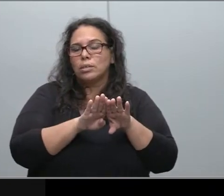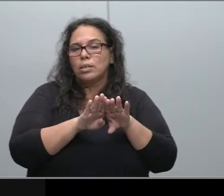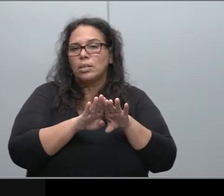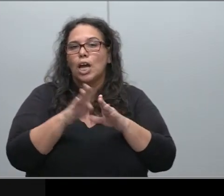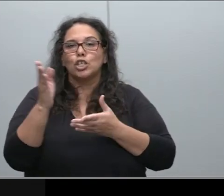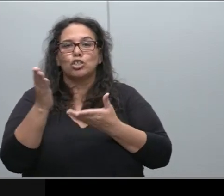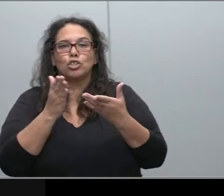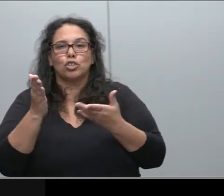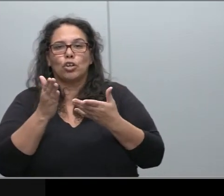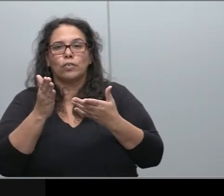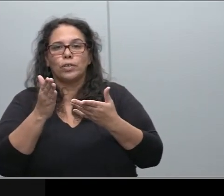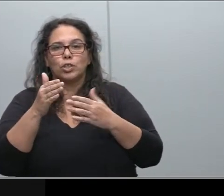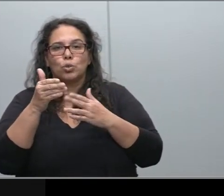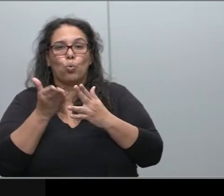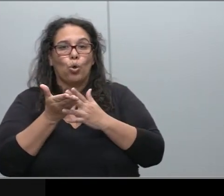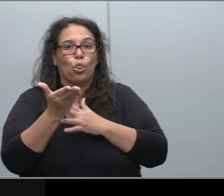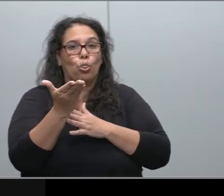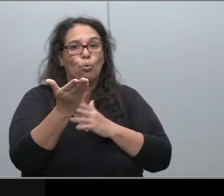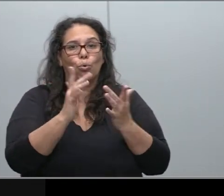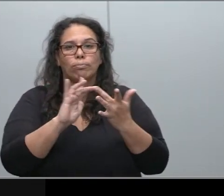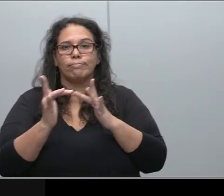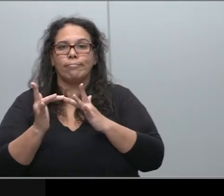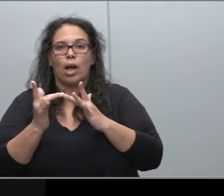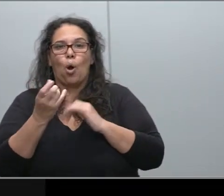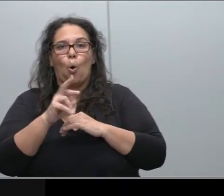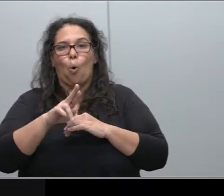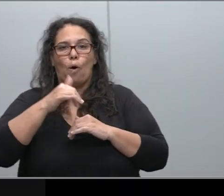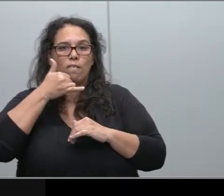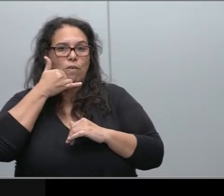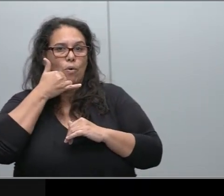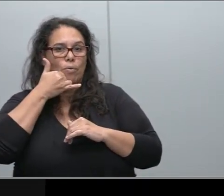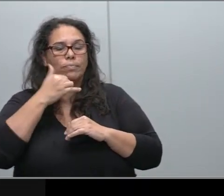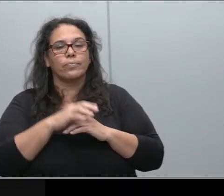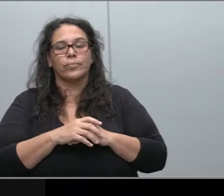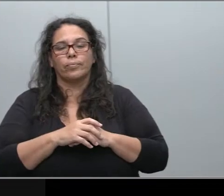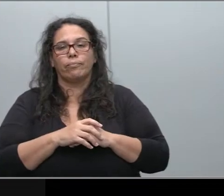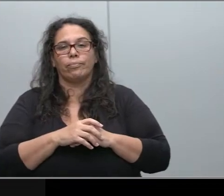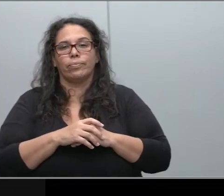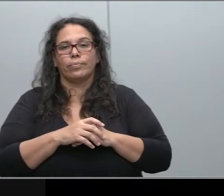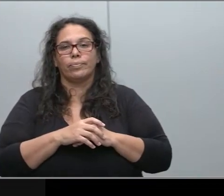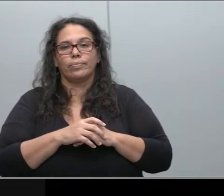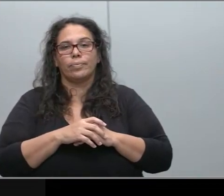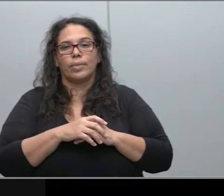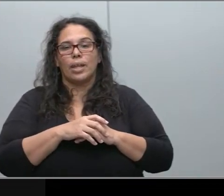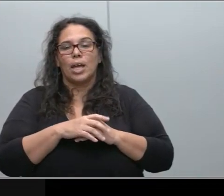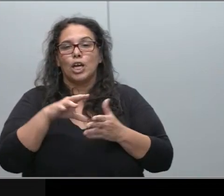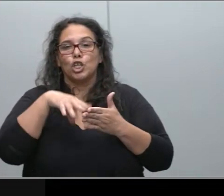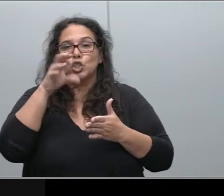Some of the other action that has taken place in LBUSD around student engagement and motivation is the urge